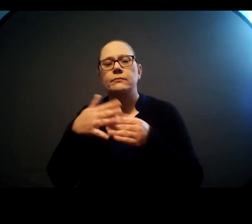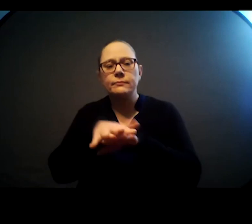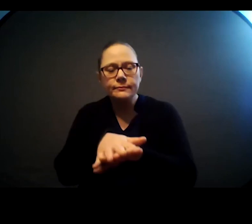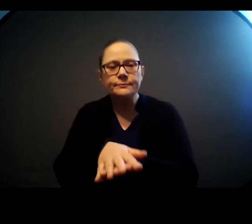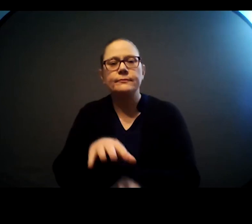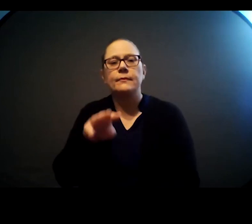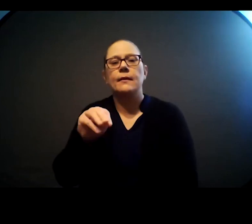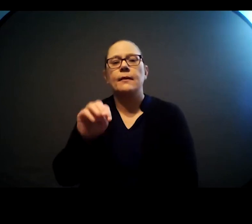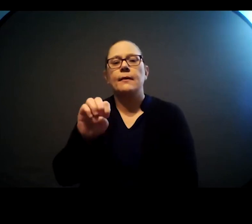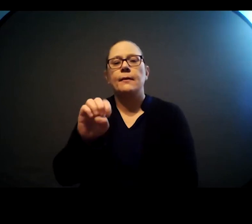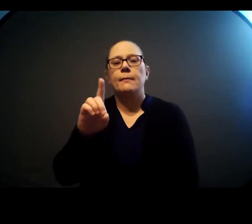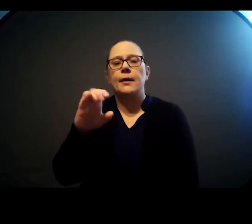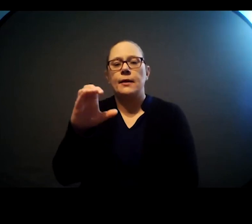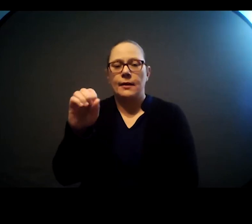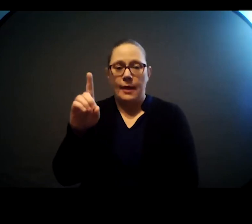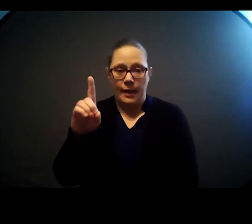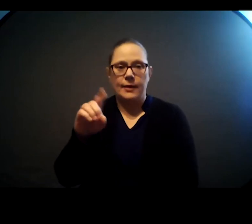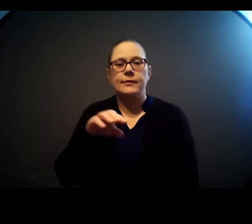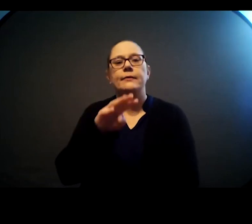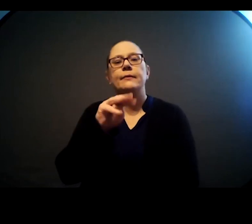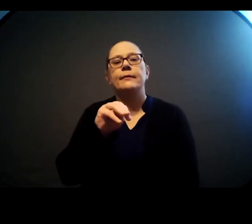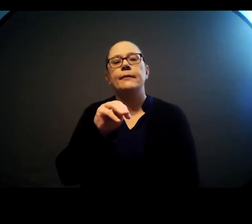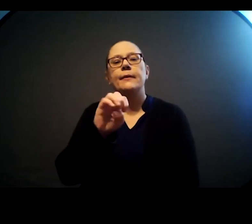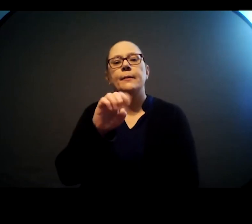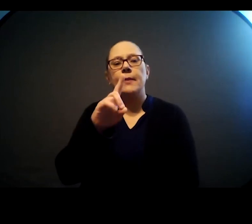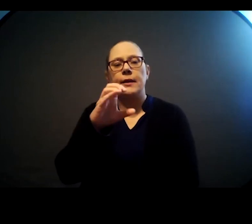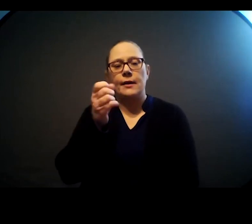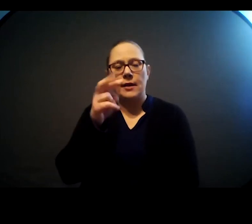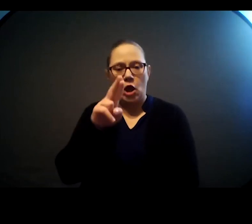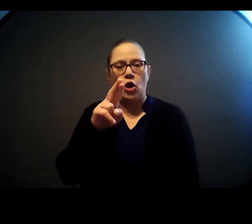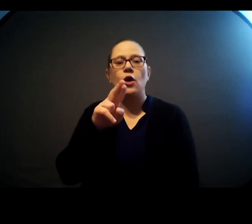Medicare and tribal programs. We see some good examples of that as well so